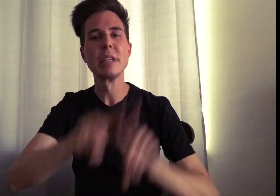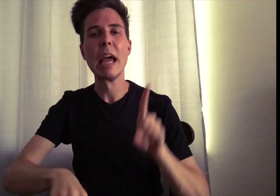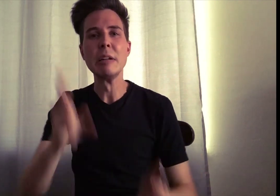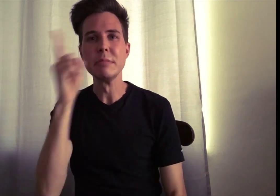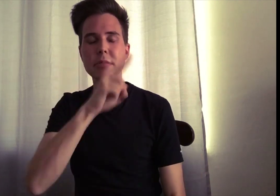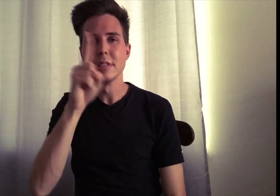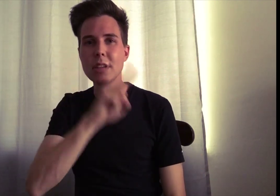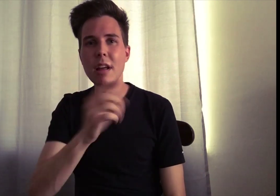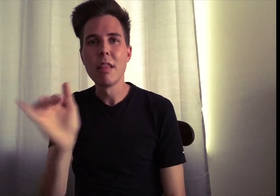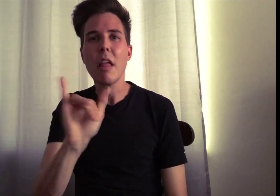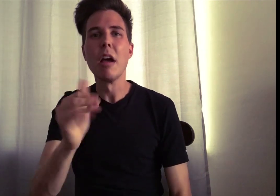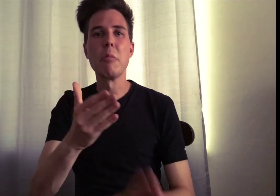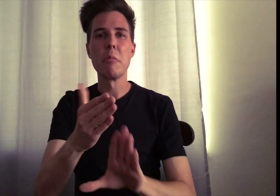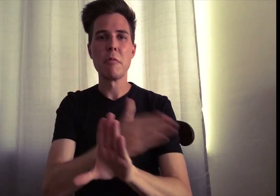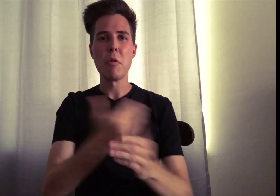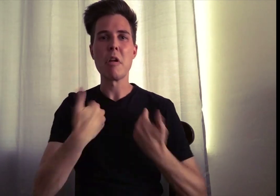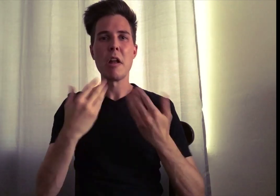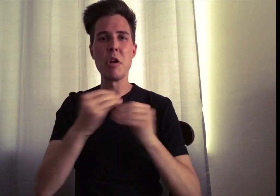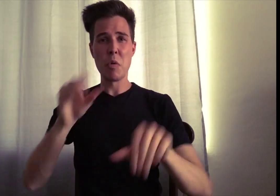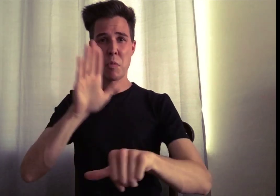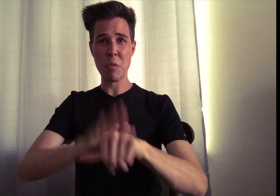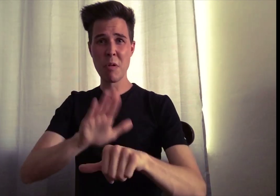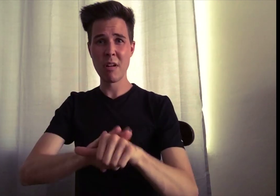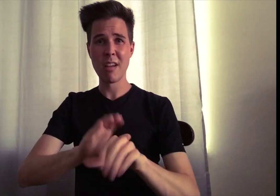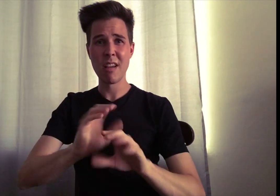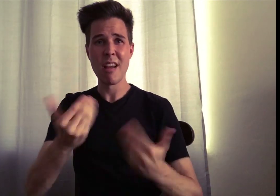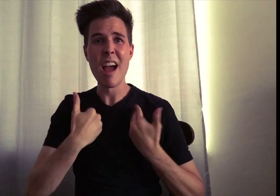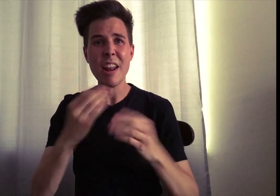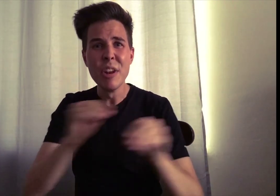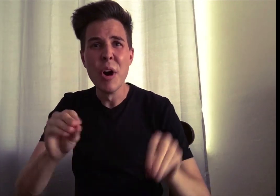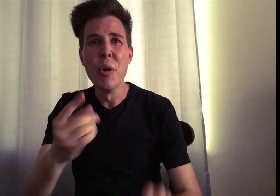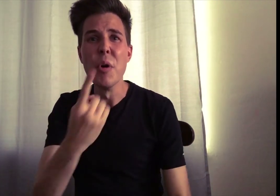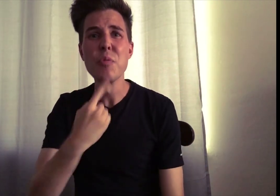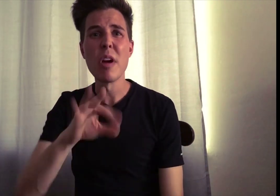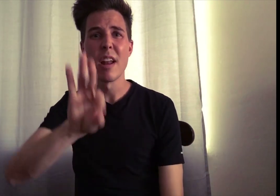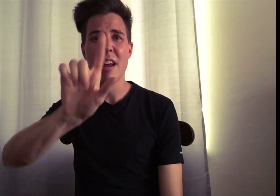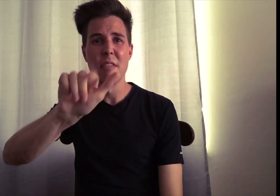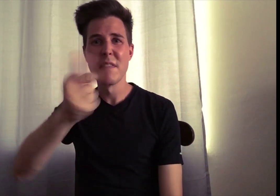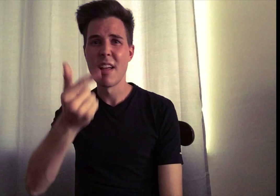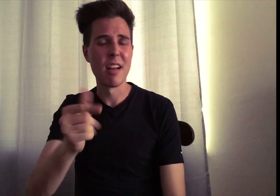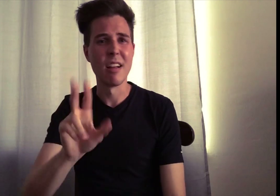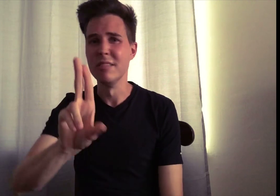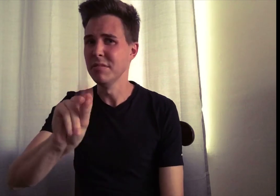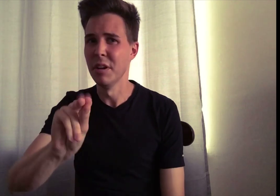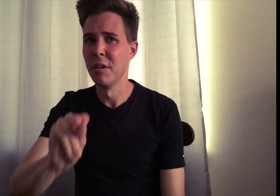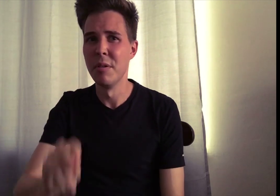You do not get to pretend that there were [no warnings,] no red flags. [No.]